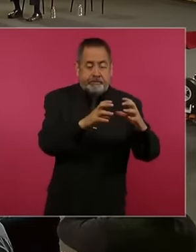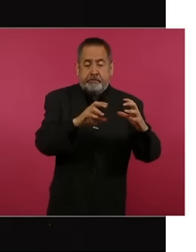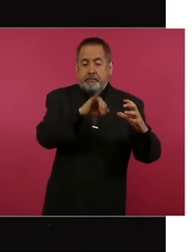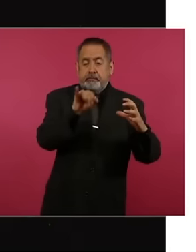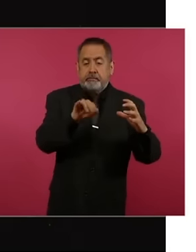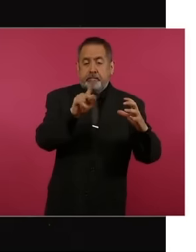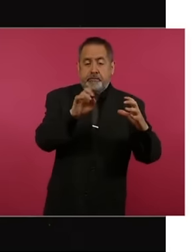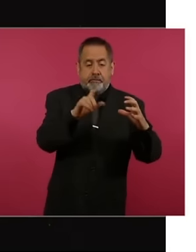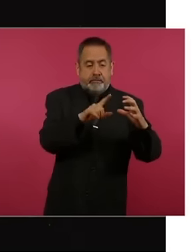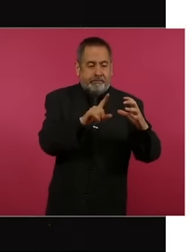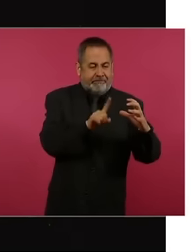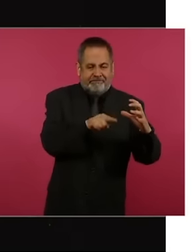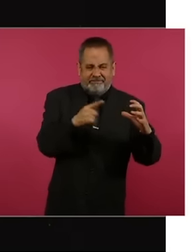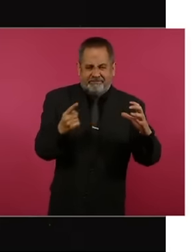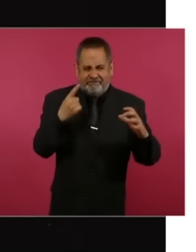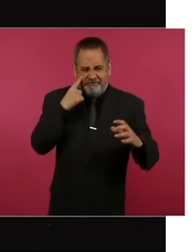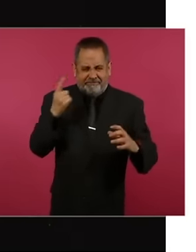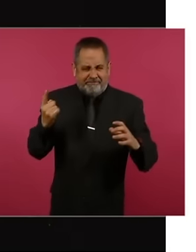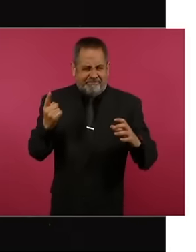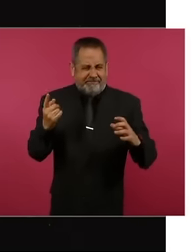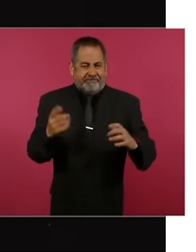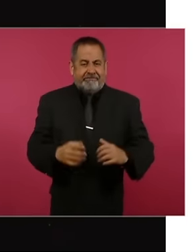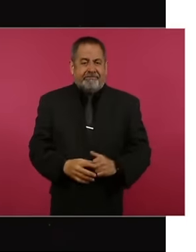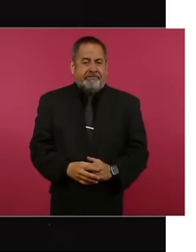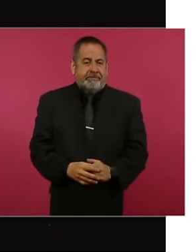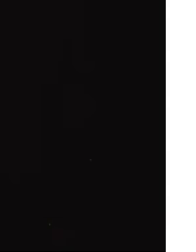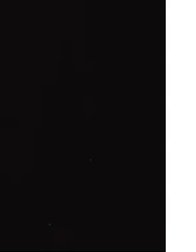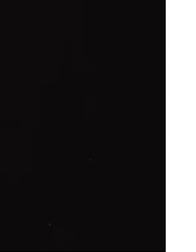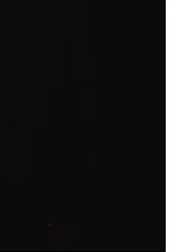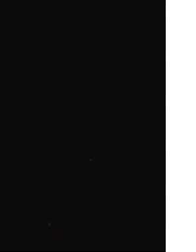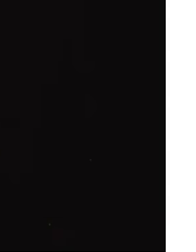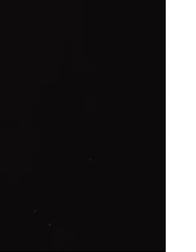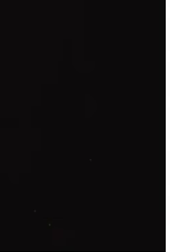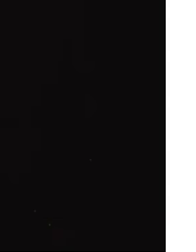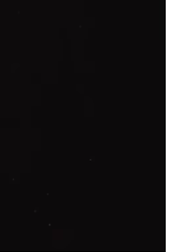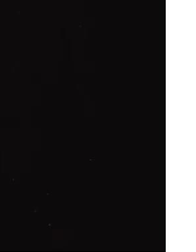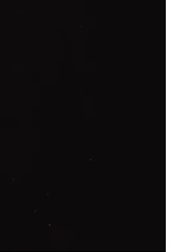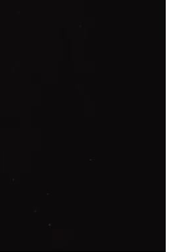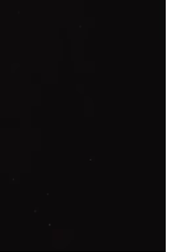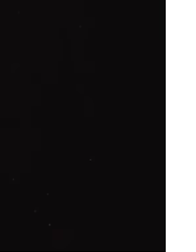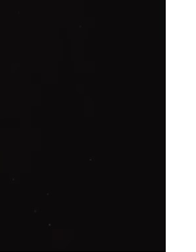size of Neptune and Neptune It is four times larger than the Earth So it is only a matter of